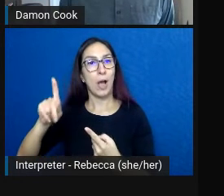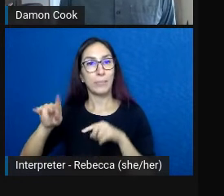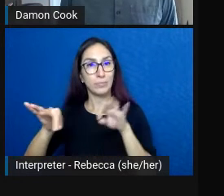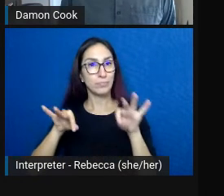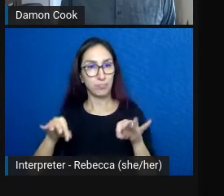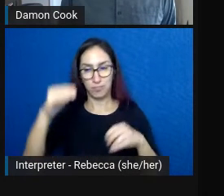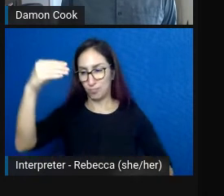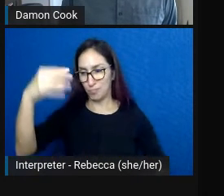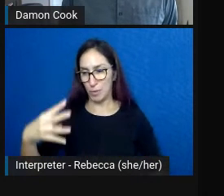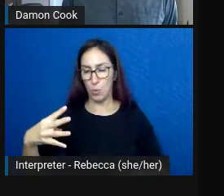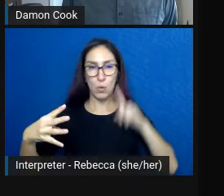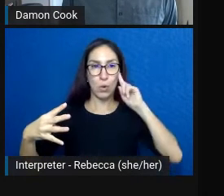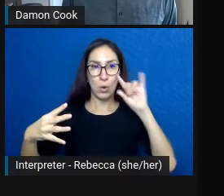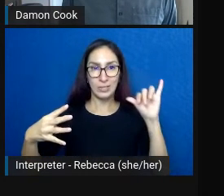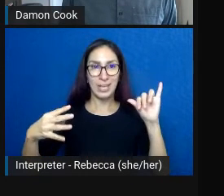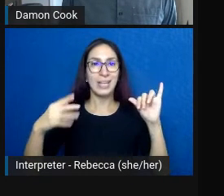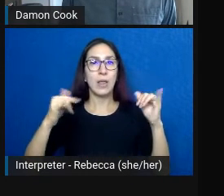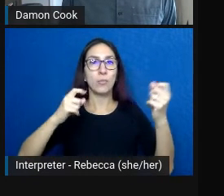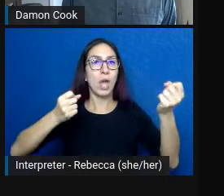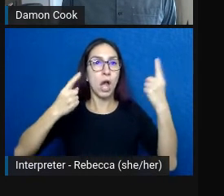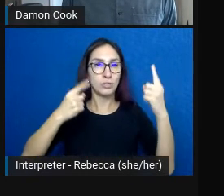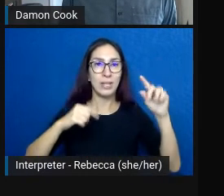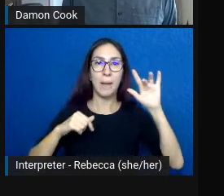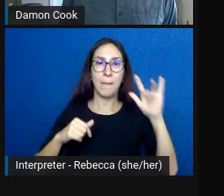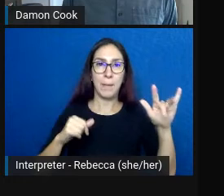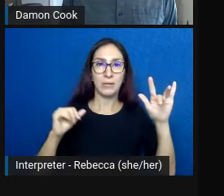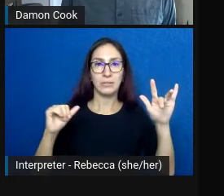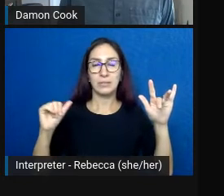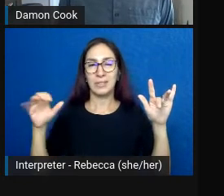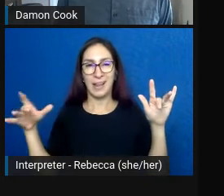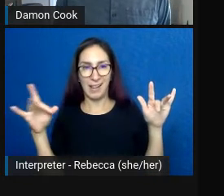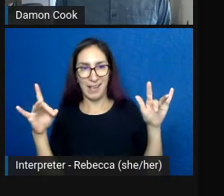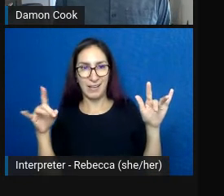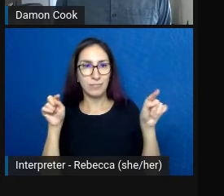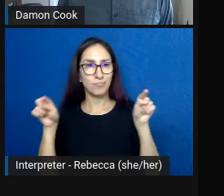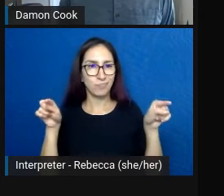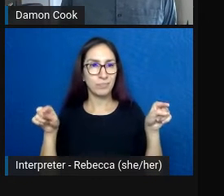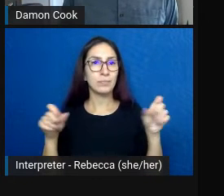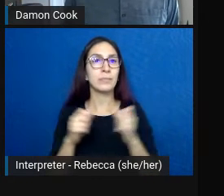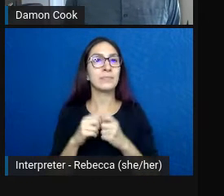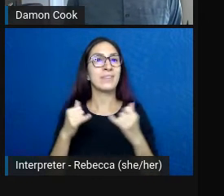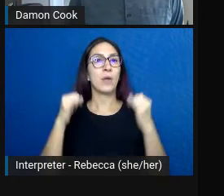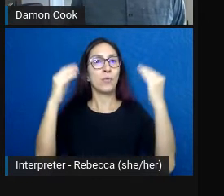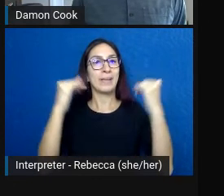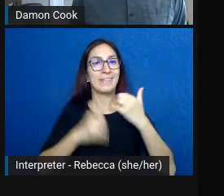let's get back to the markup and our dialog and add buttons to our overall markup.